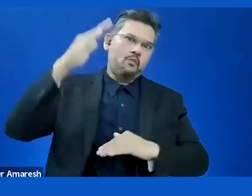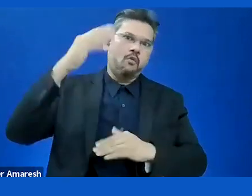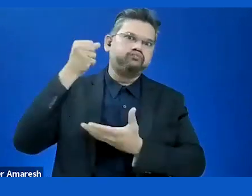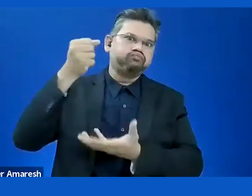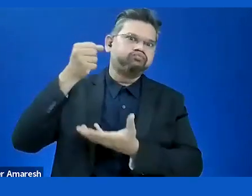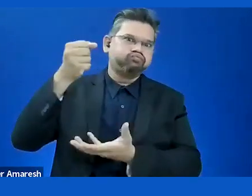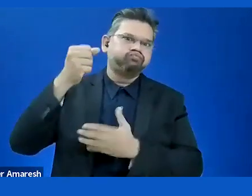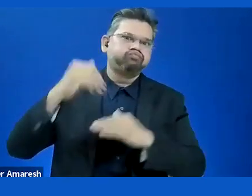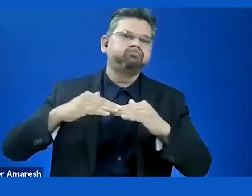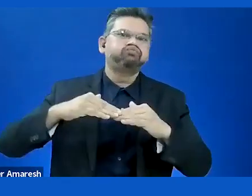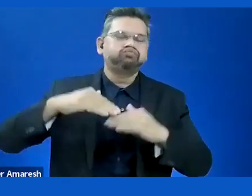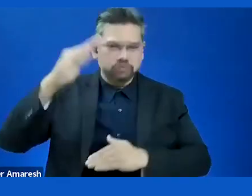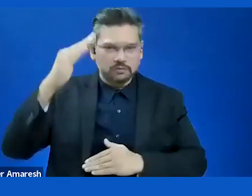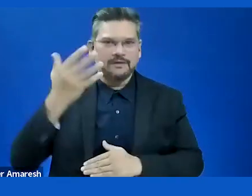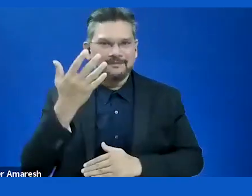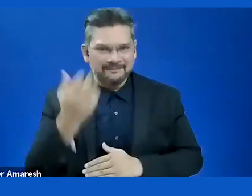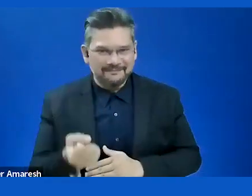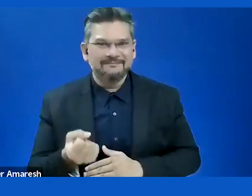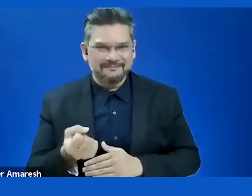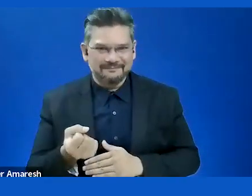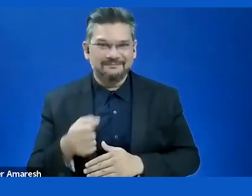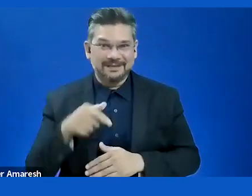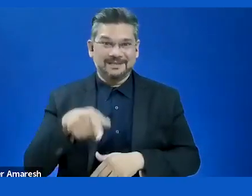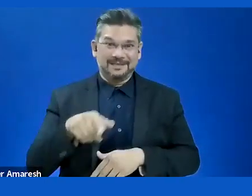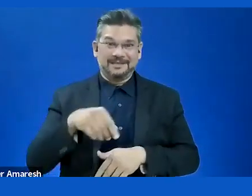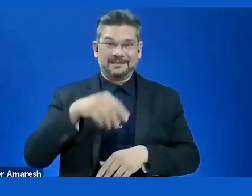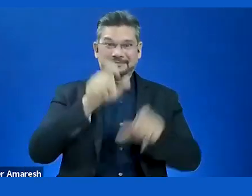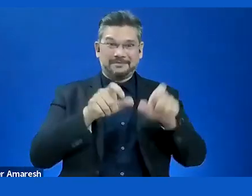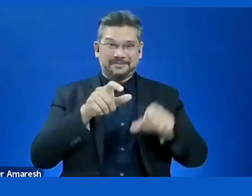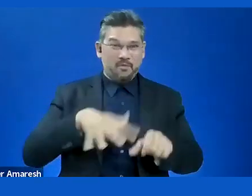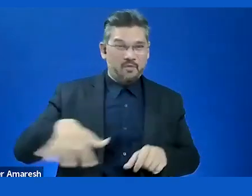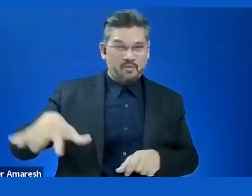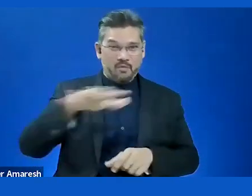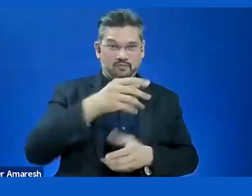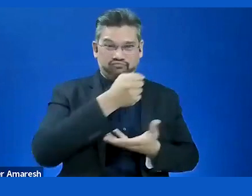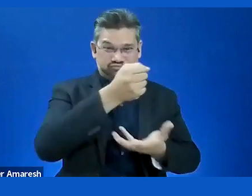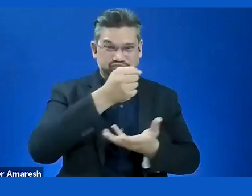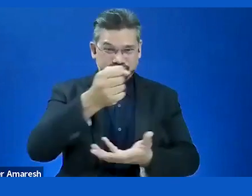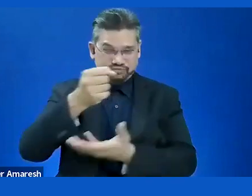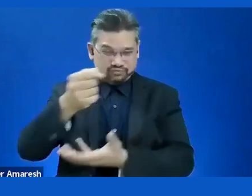in the healthcare, justice system and transport network. She said.